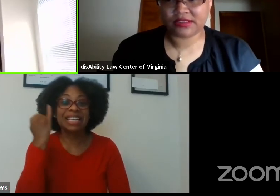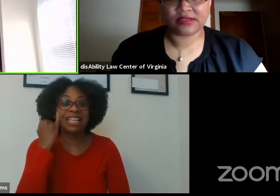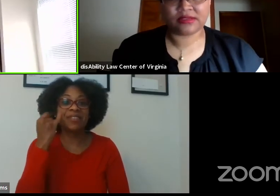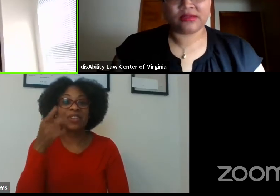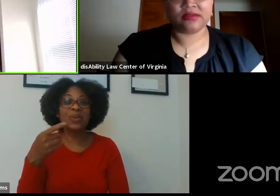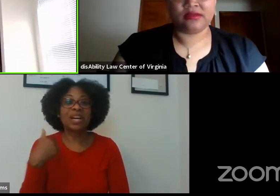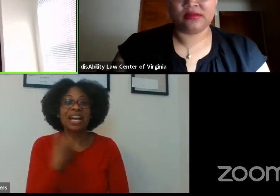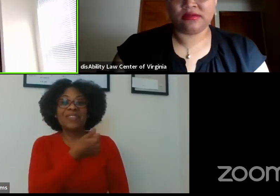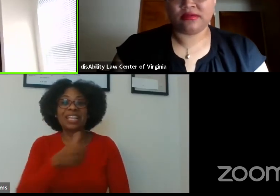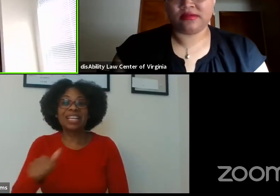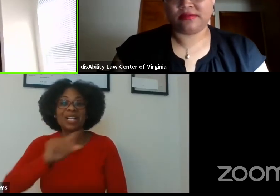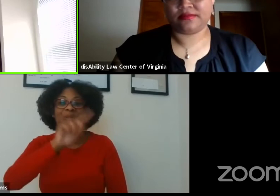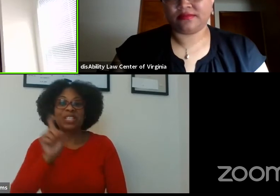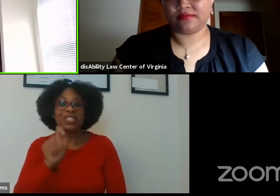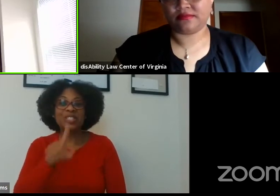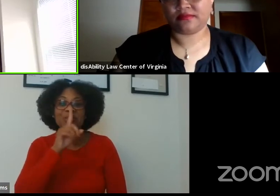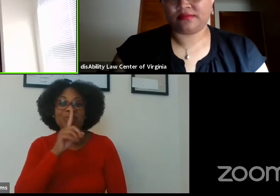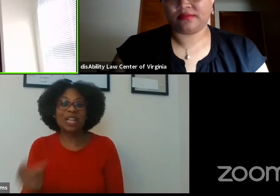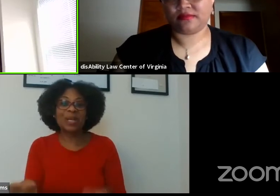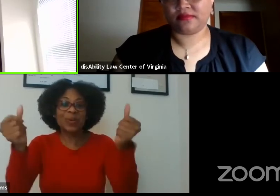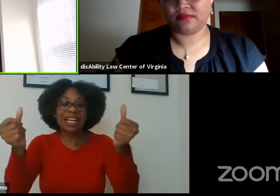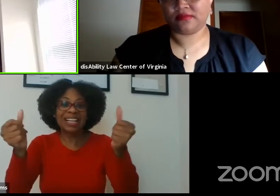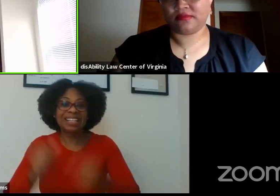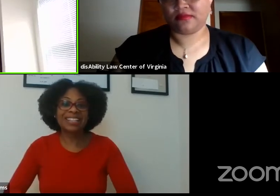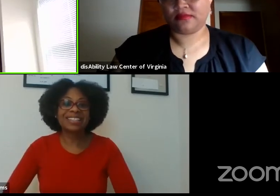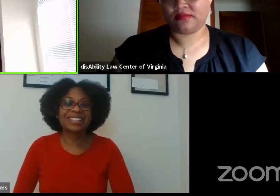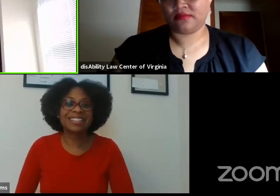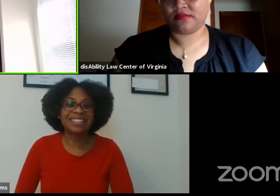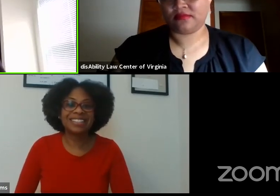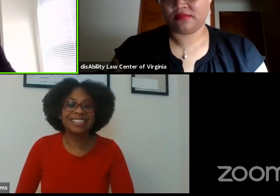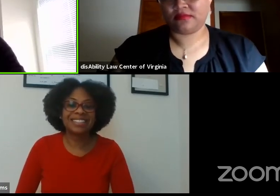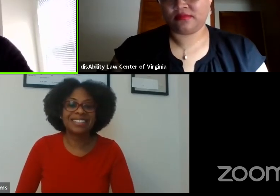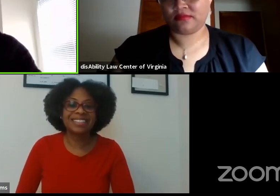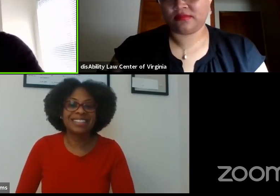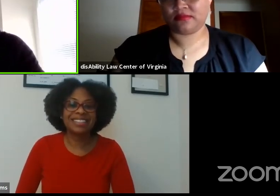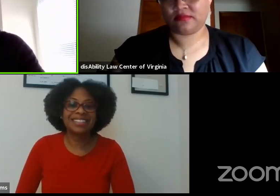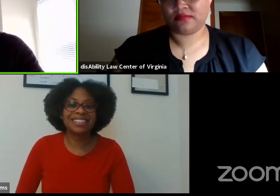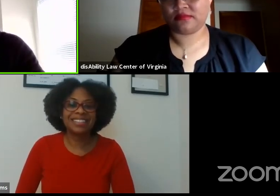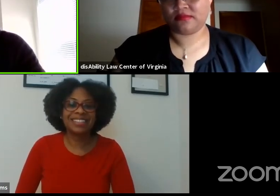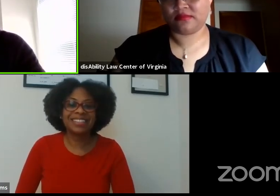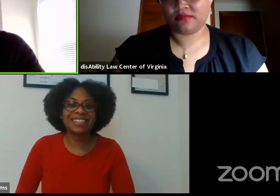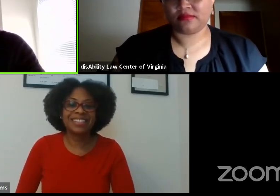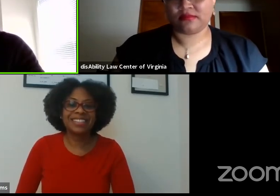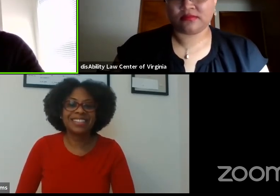Okay.